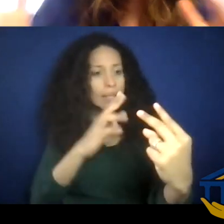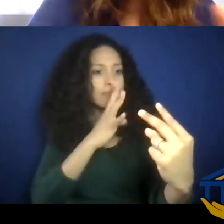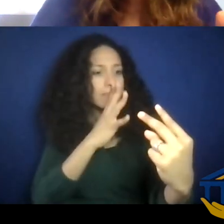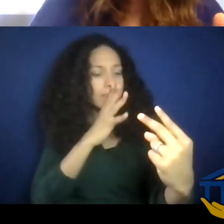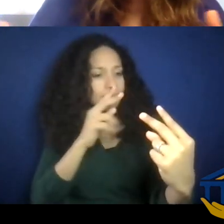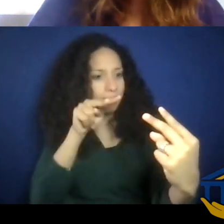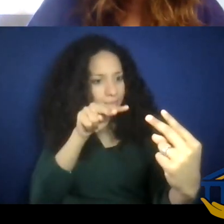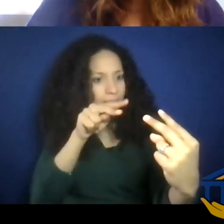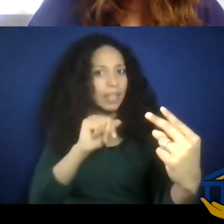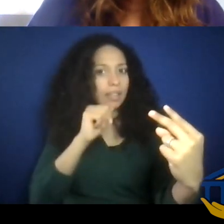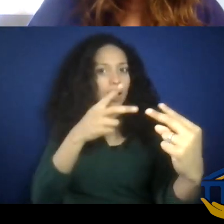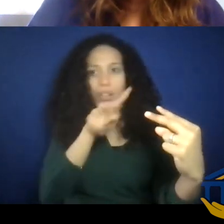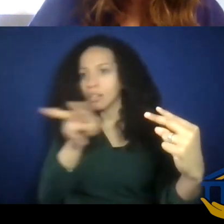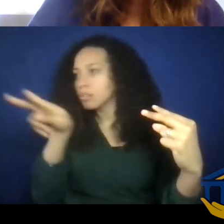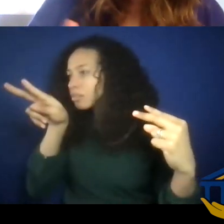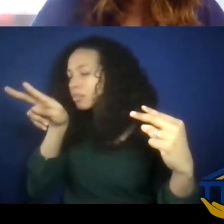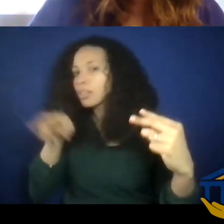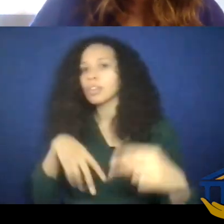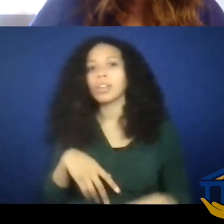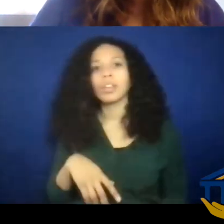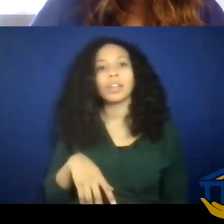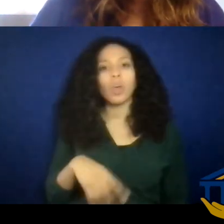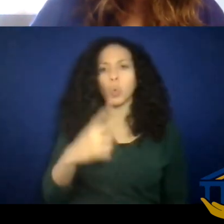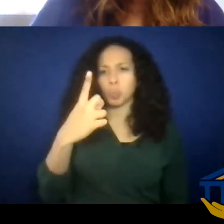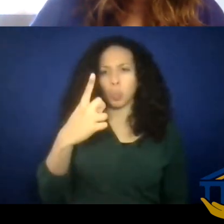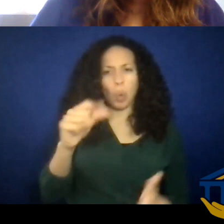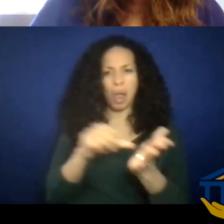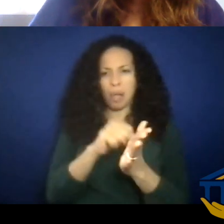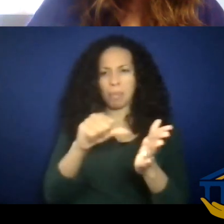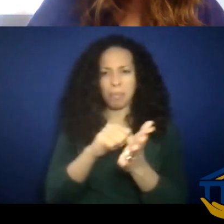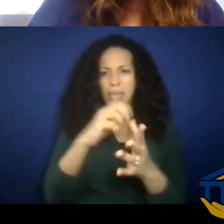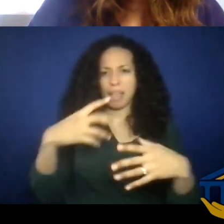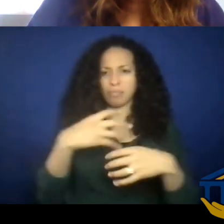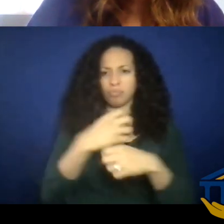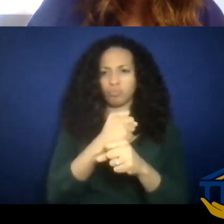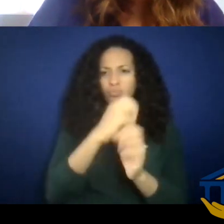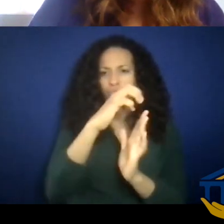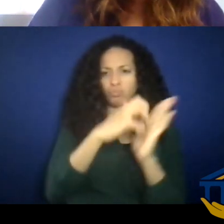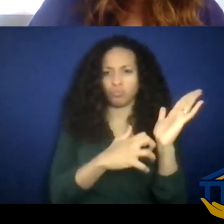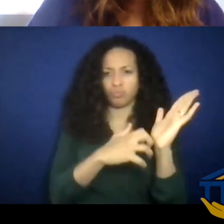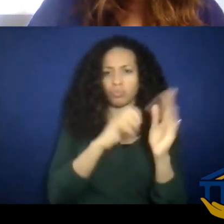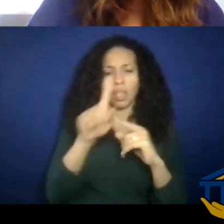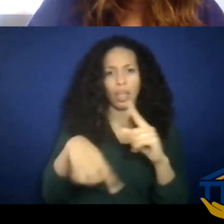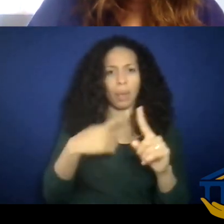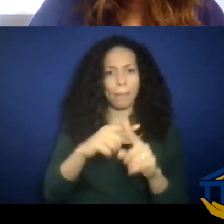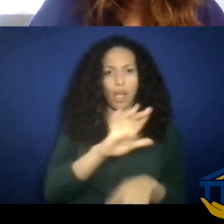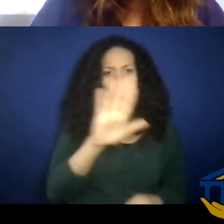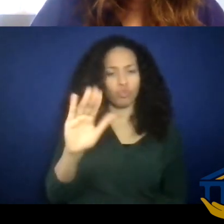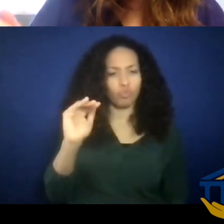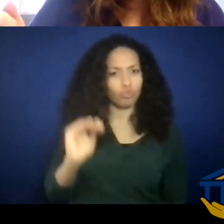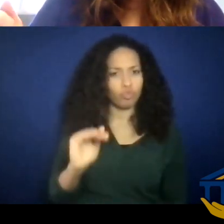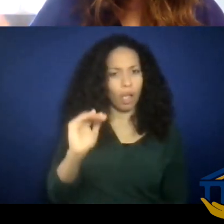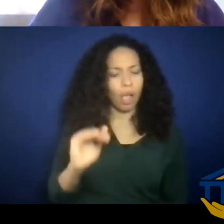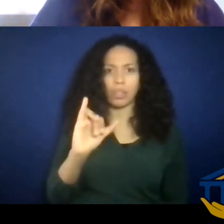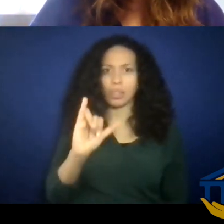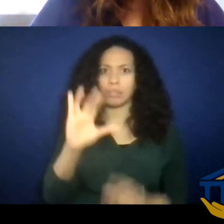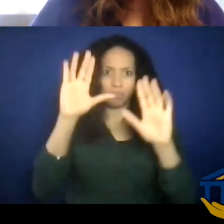the other pieces. A one-pager about your child, I think, is a really great thing. Most teachers and,